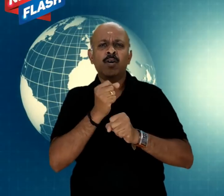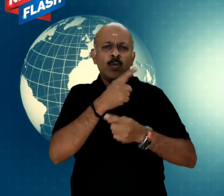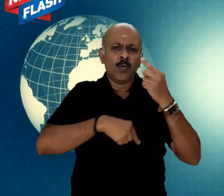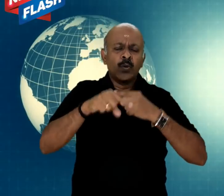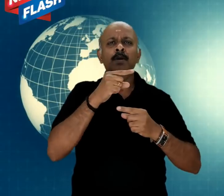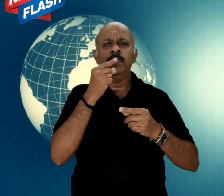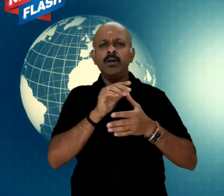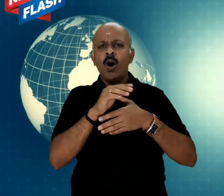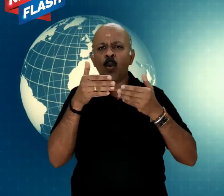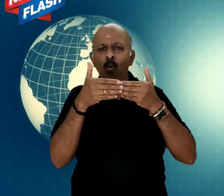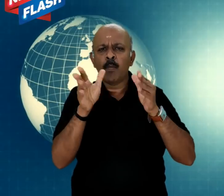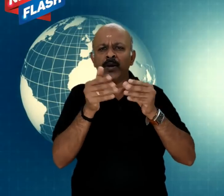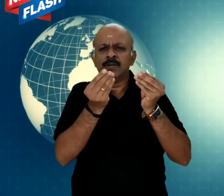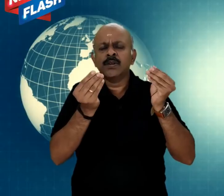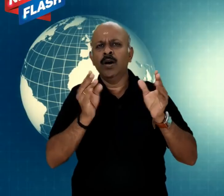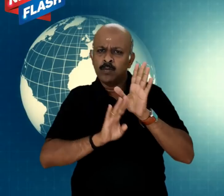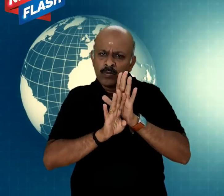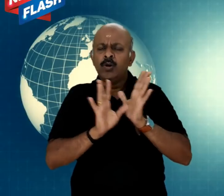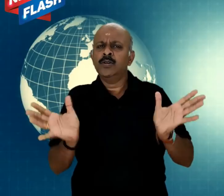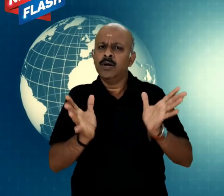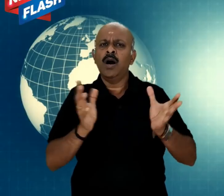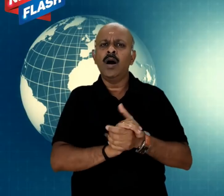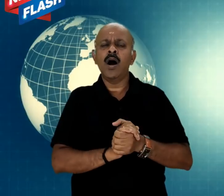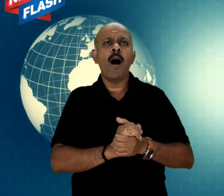the government has announced to open up shops in little amounts